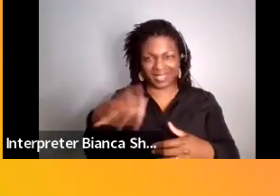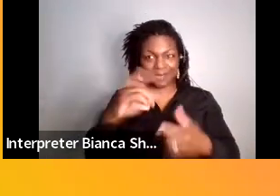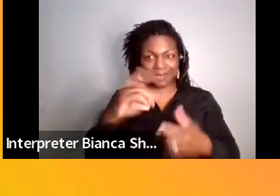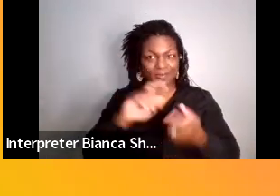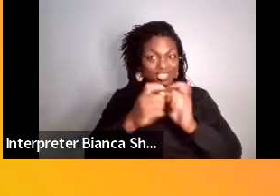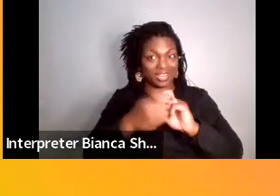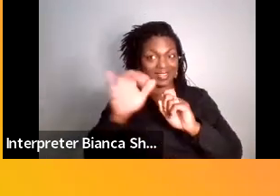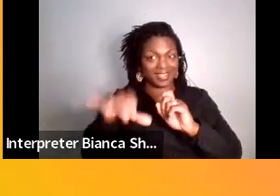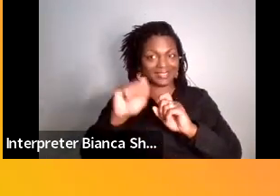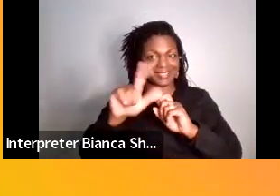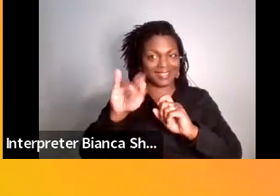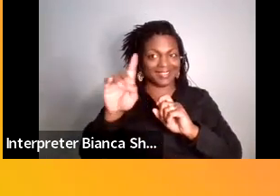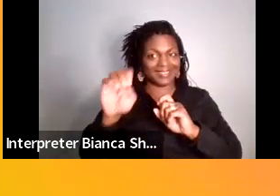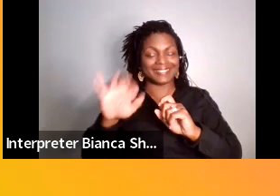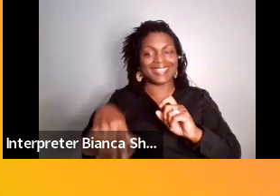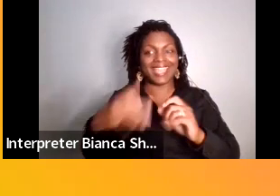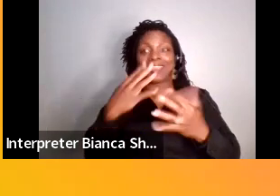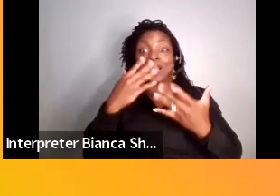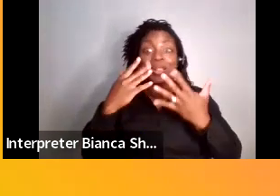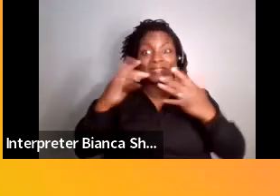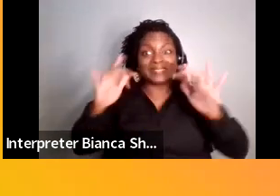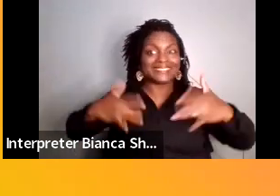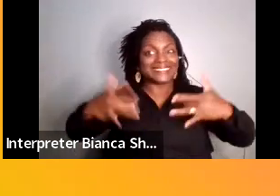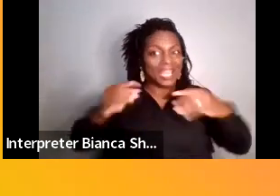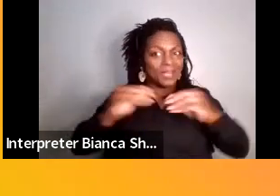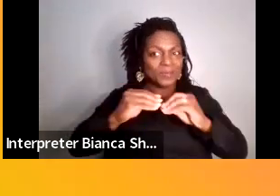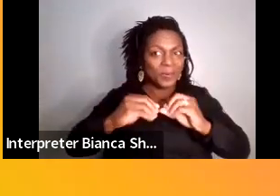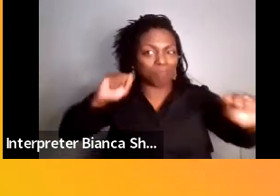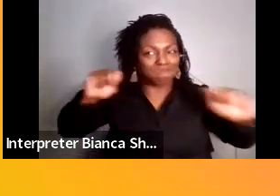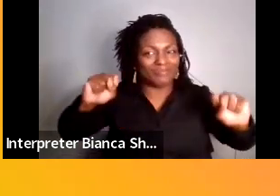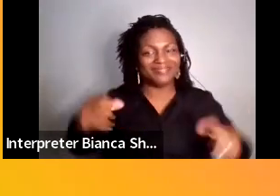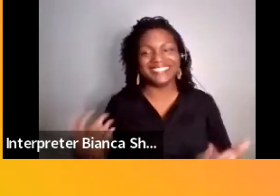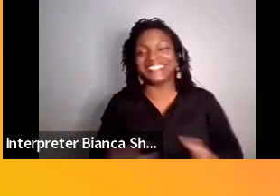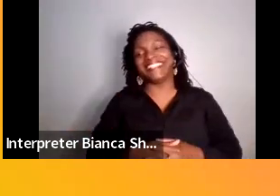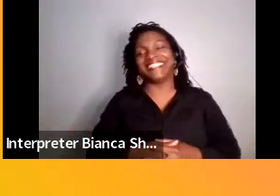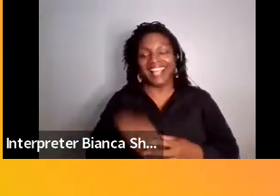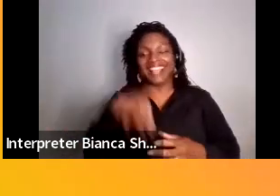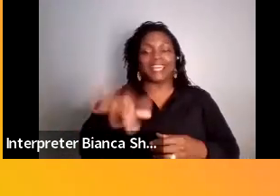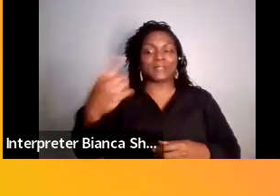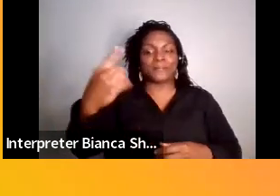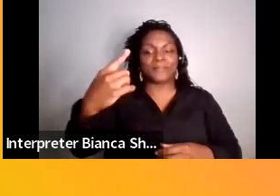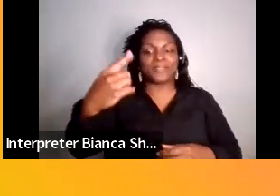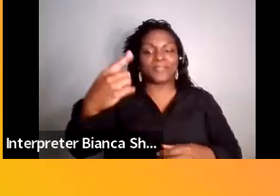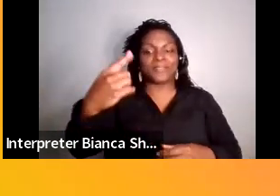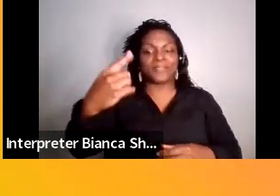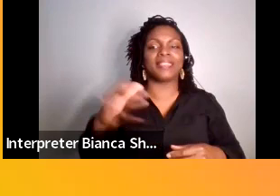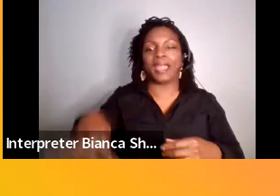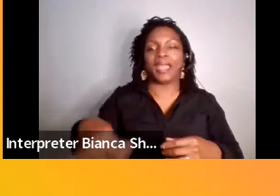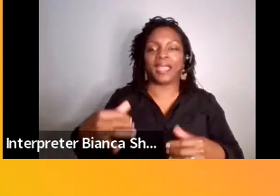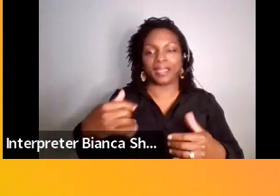Our others are a lot more exciting and vibrant, because this is something that, as members of the Gdc.